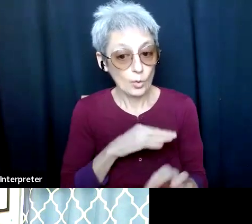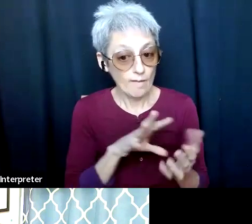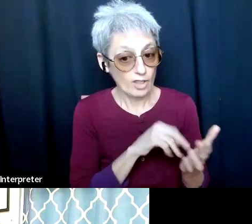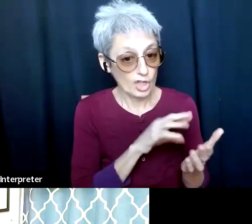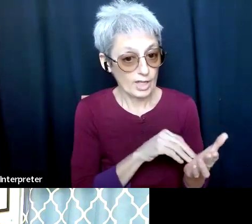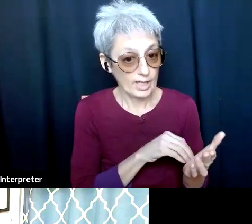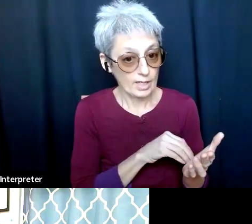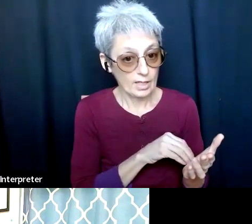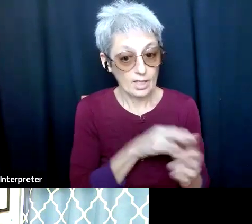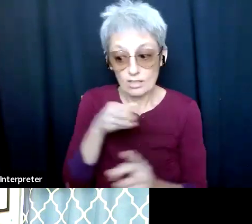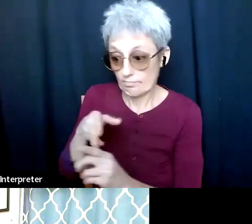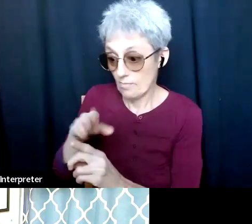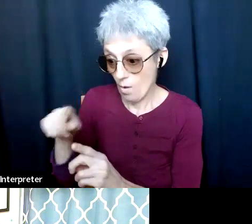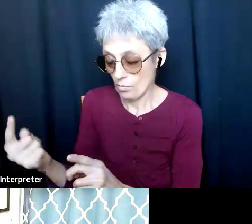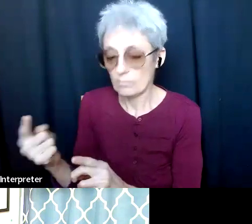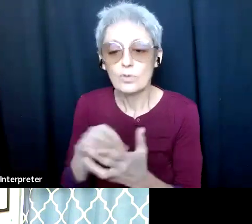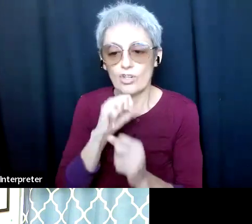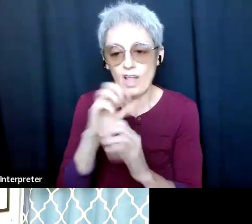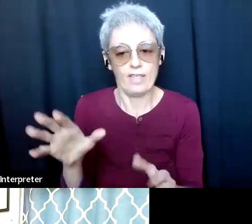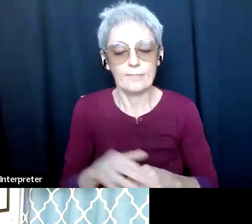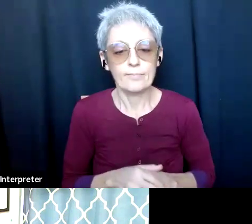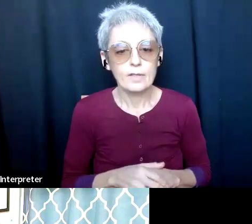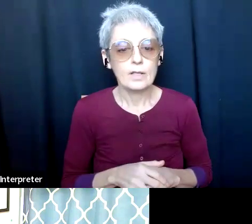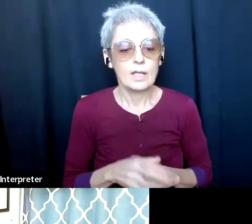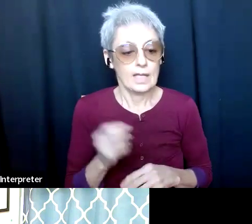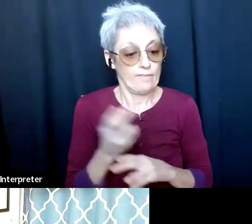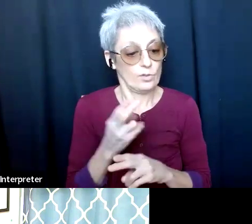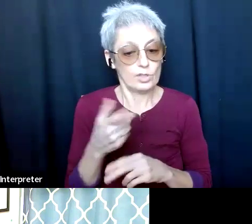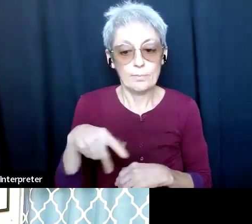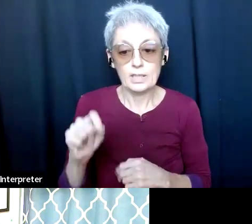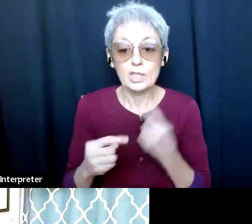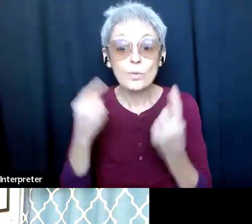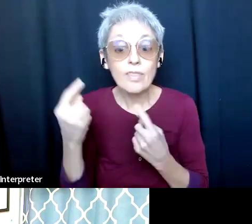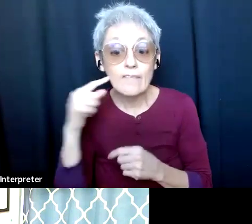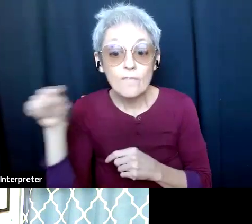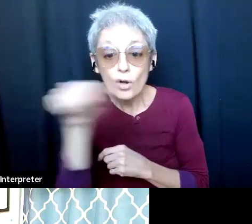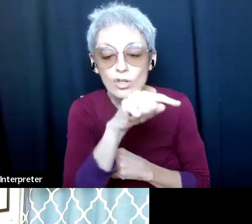to stimuli being synchronized or unsynchronized in terms of audio visual integration